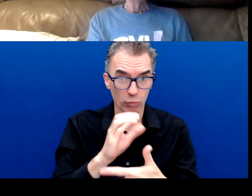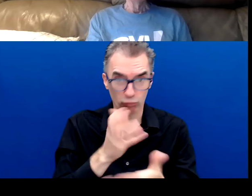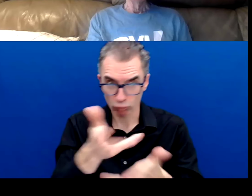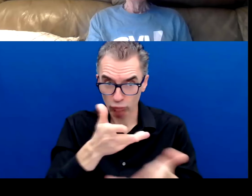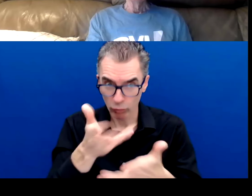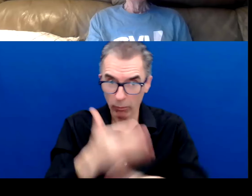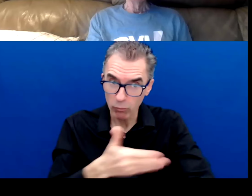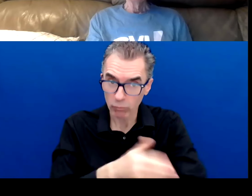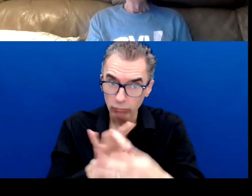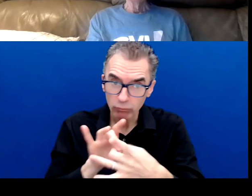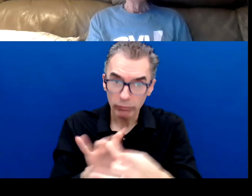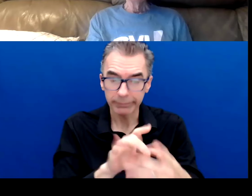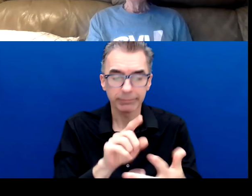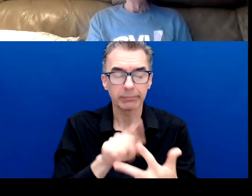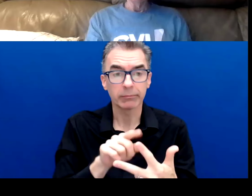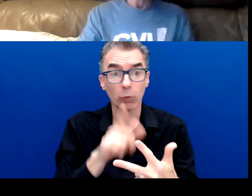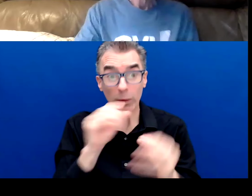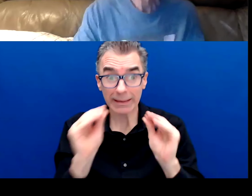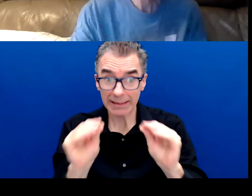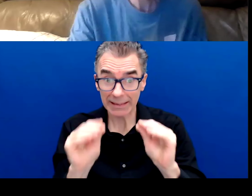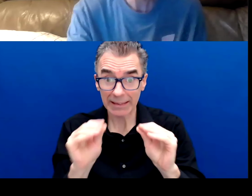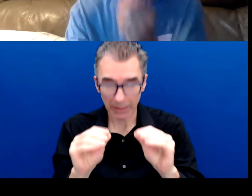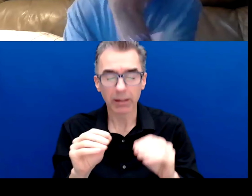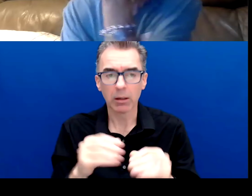for those of you teaching classes, we're moving towards this one progress update.